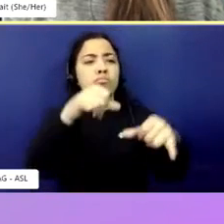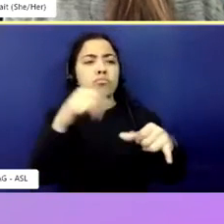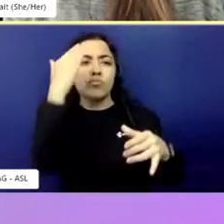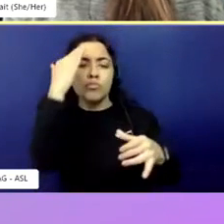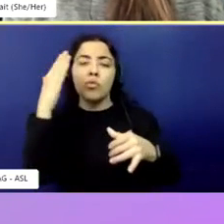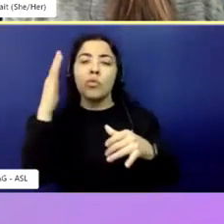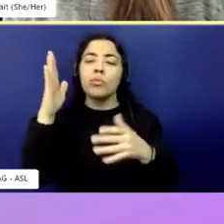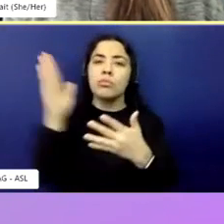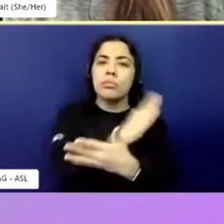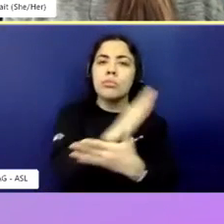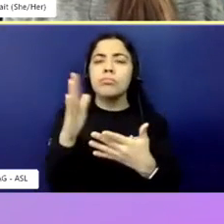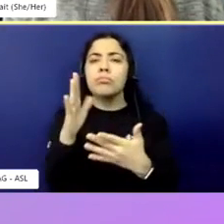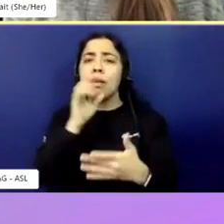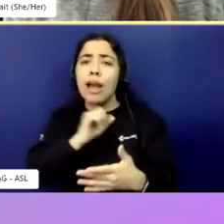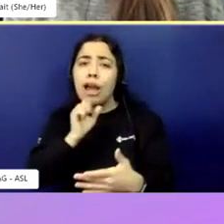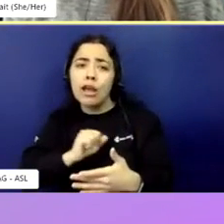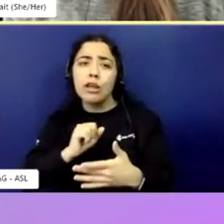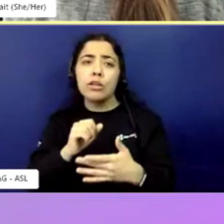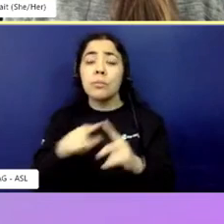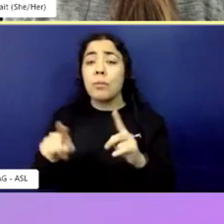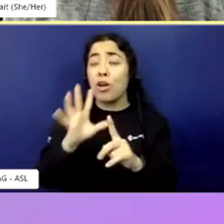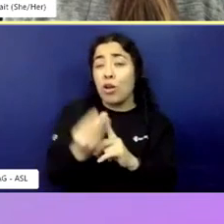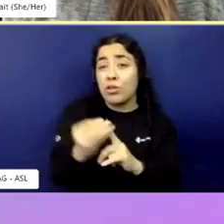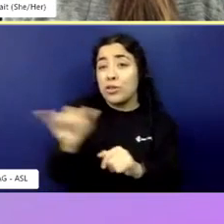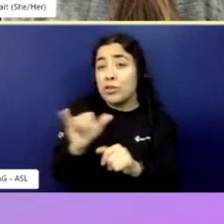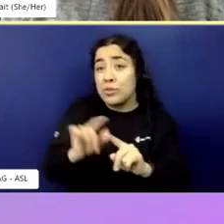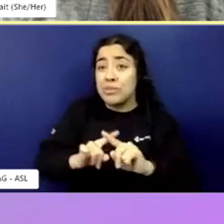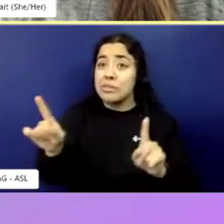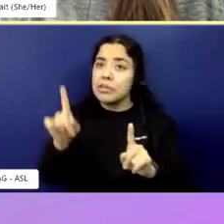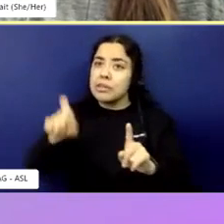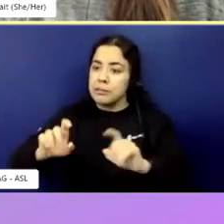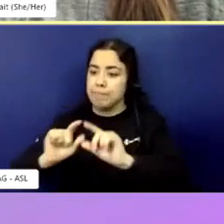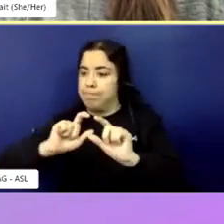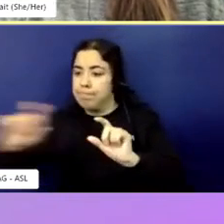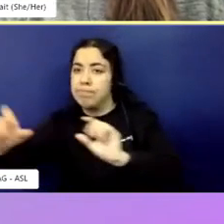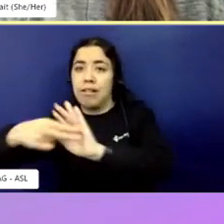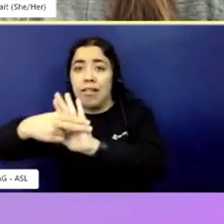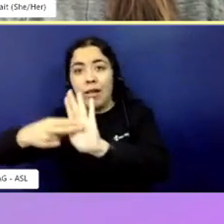bias when it comes to icons that most folks do not have